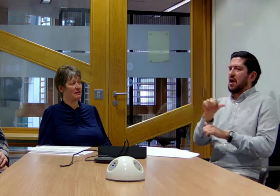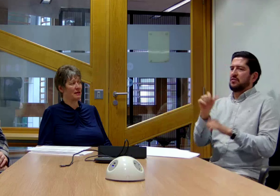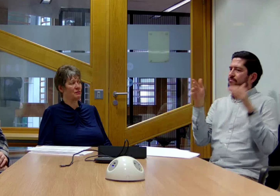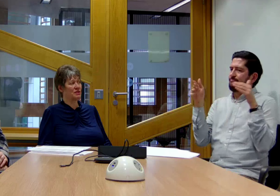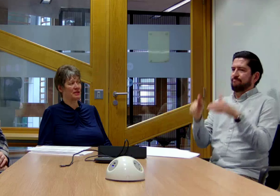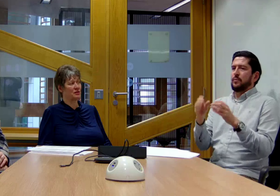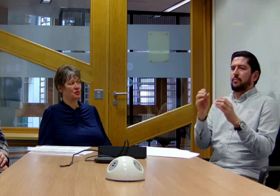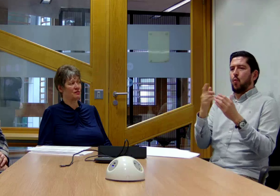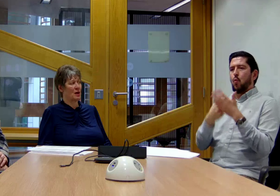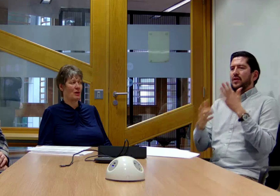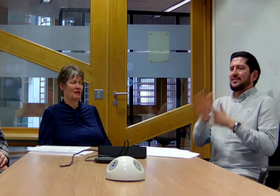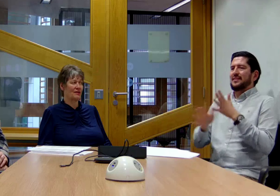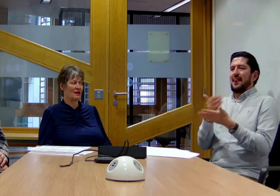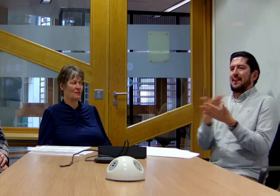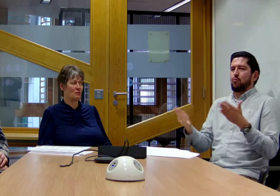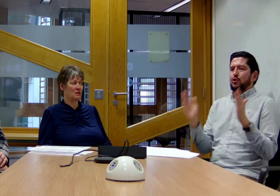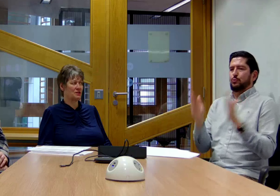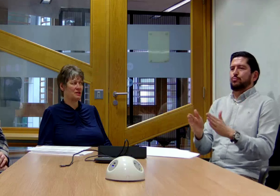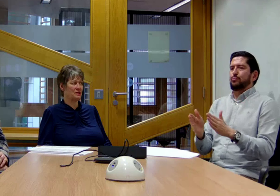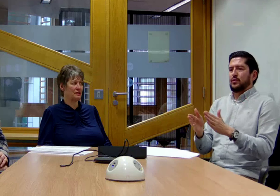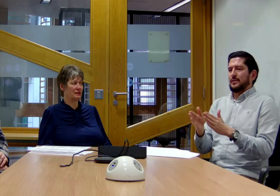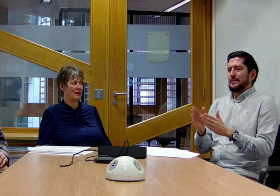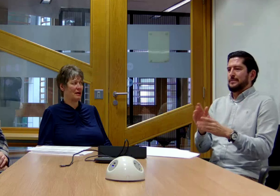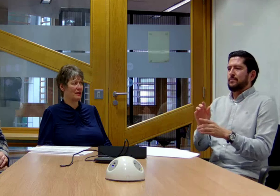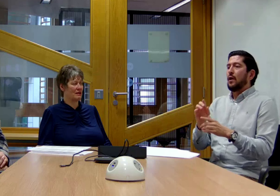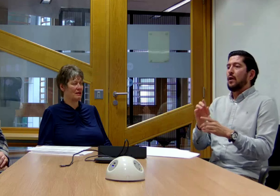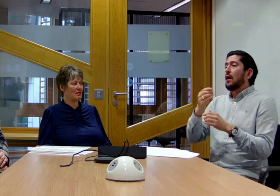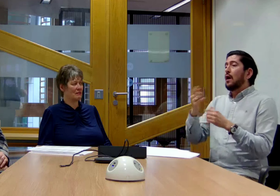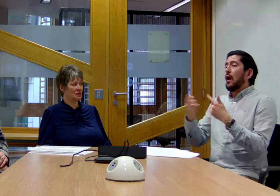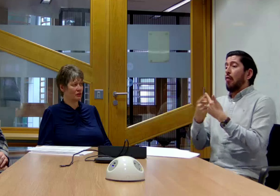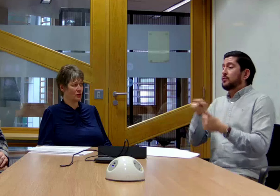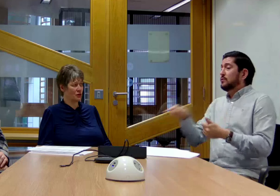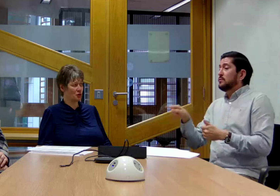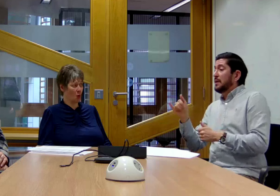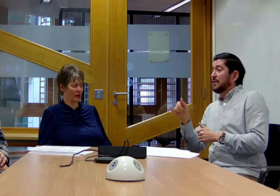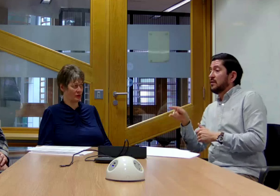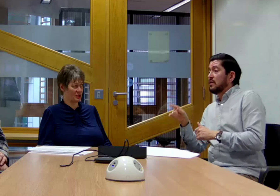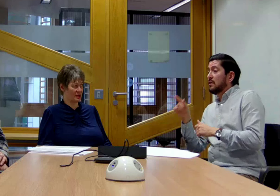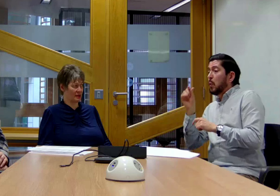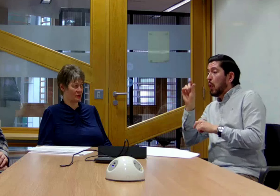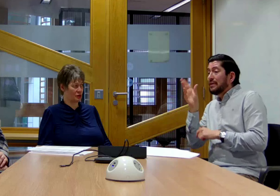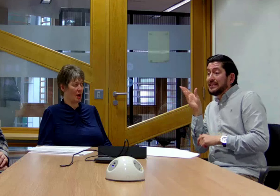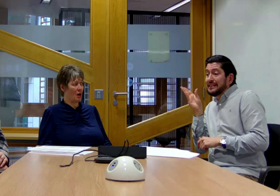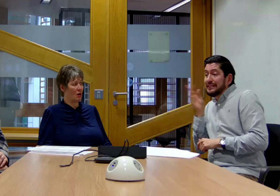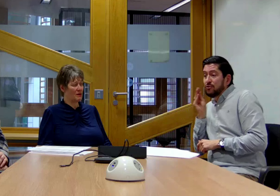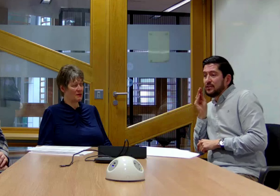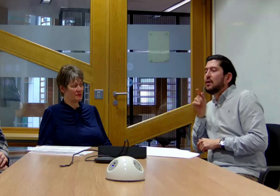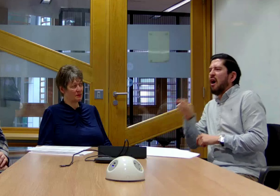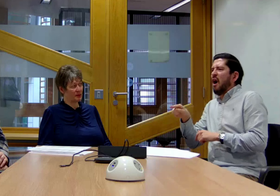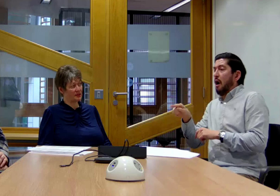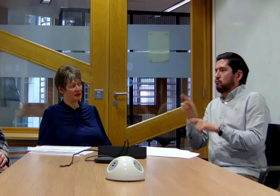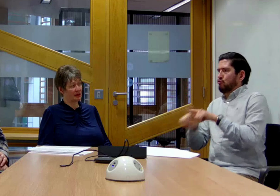Back then it was a case of, well, if they have problems hearing, then they must focus